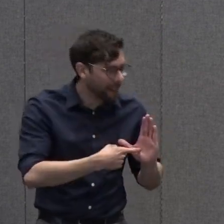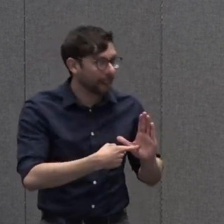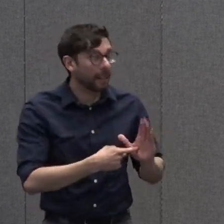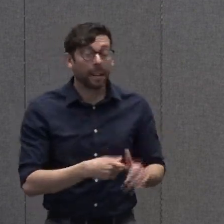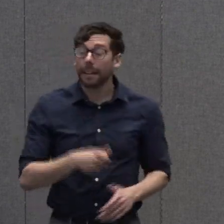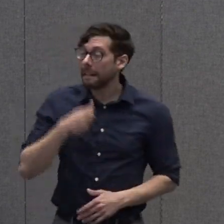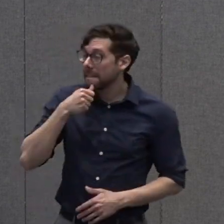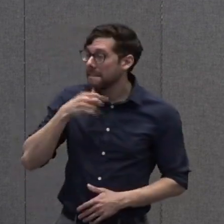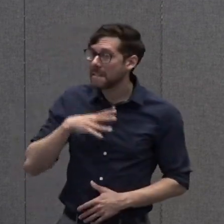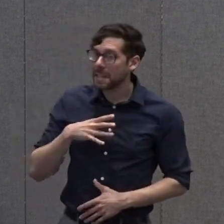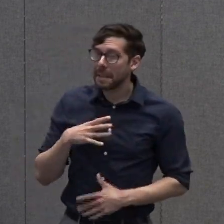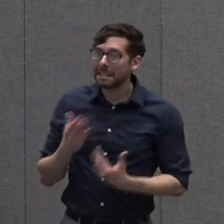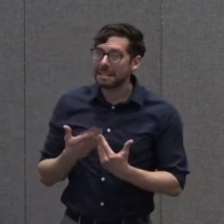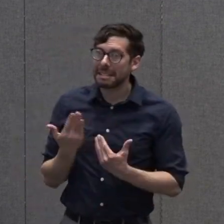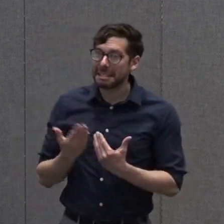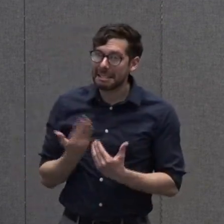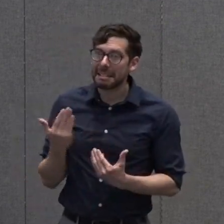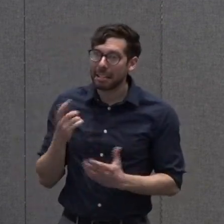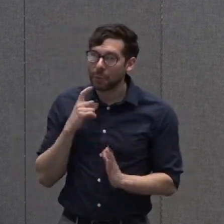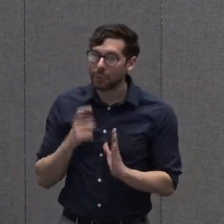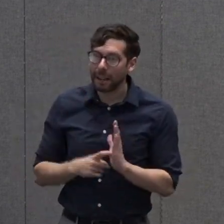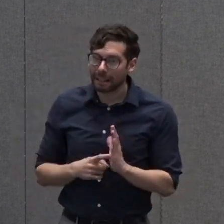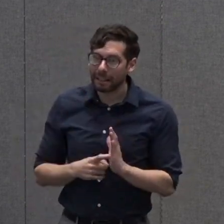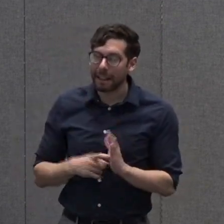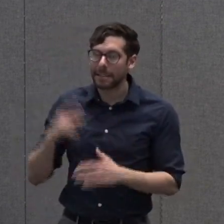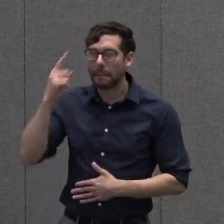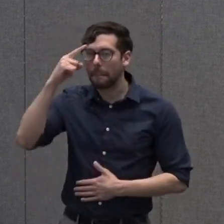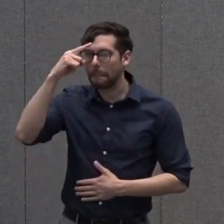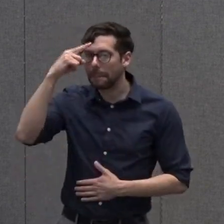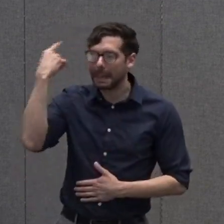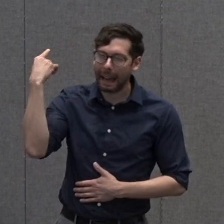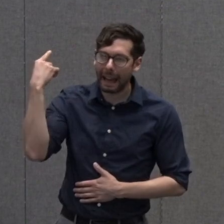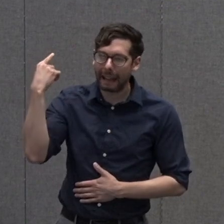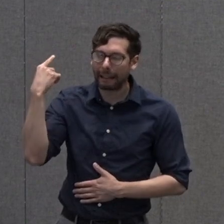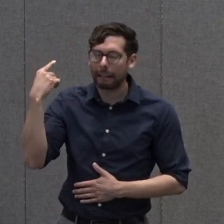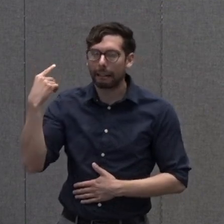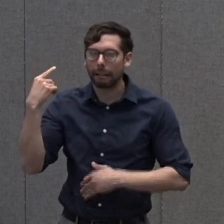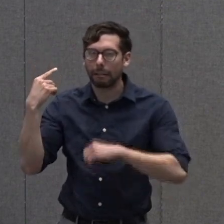The black, shiny spiders with,